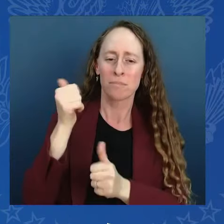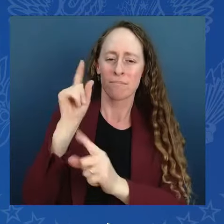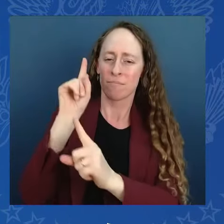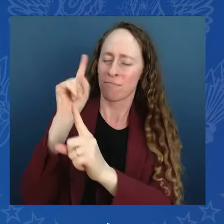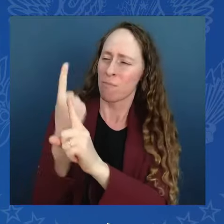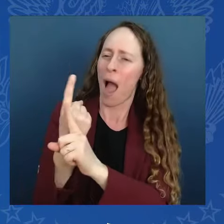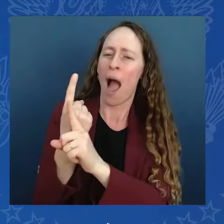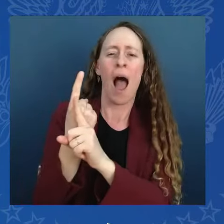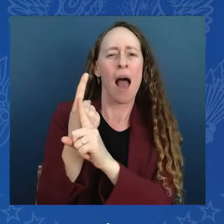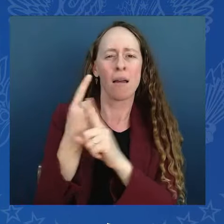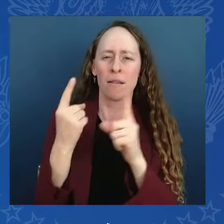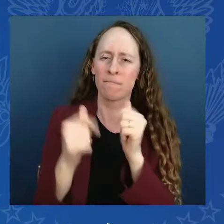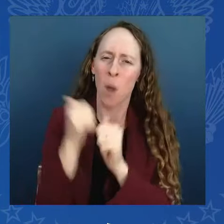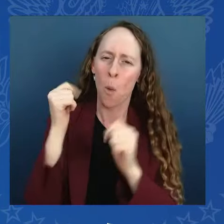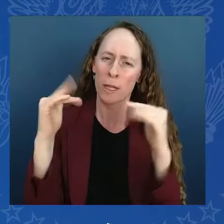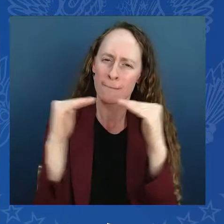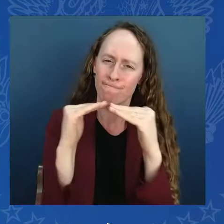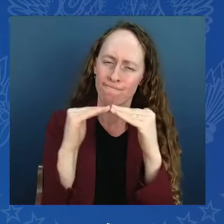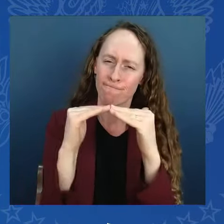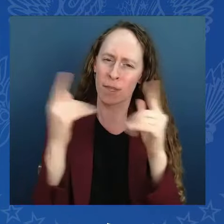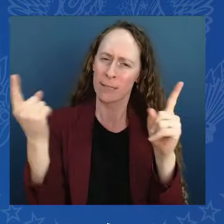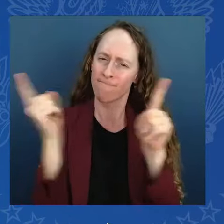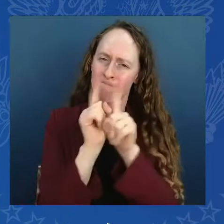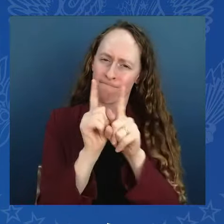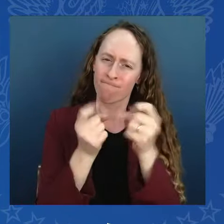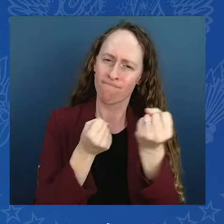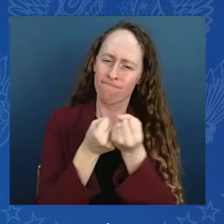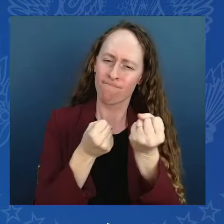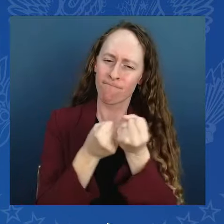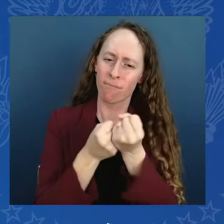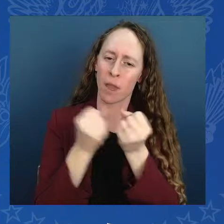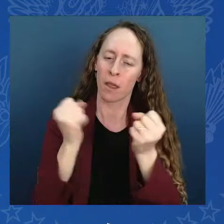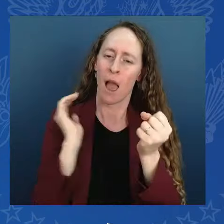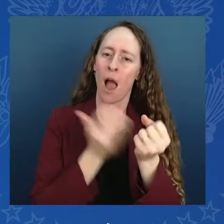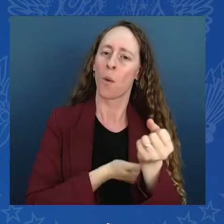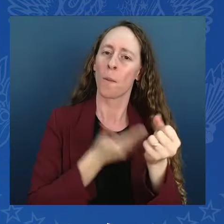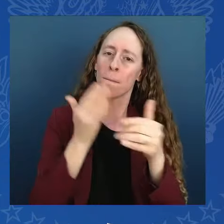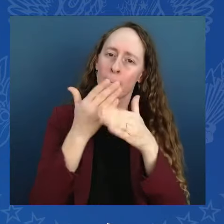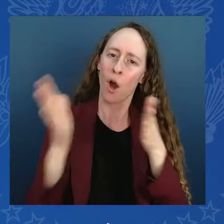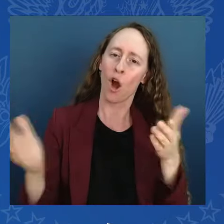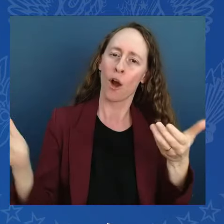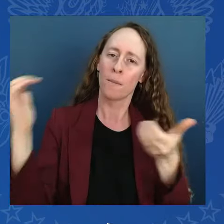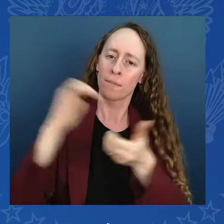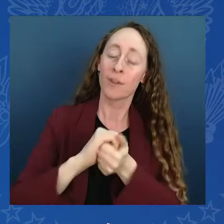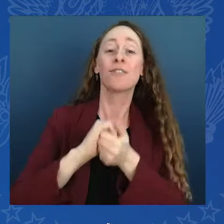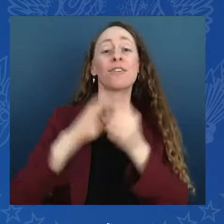our very own President of the United States of America, President Joe Biden.